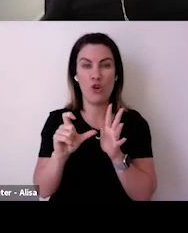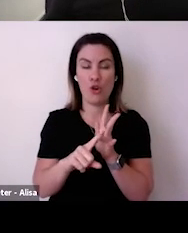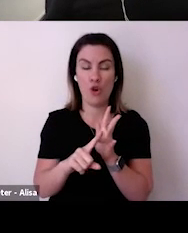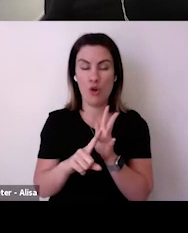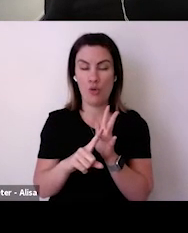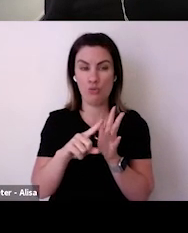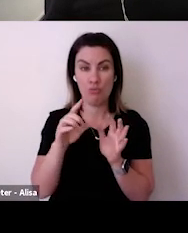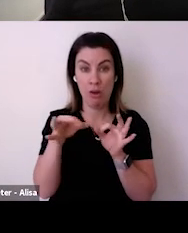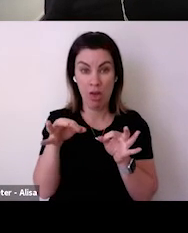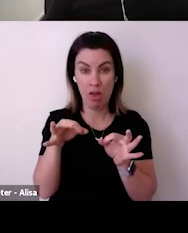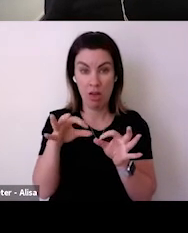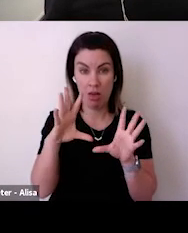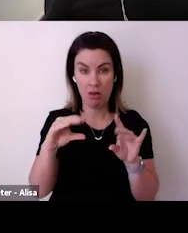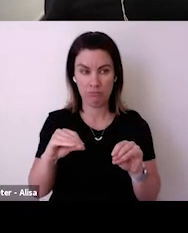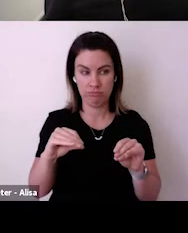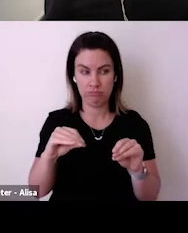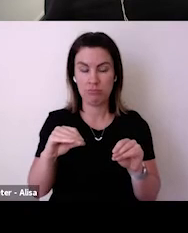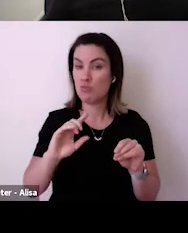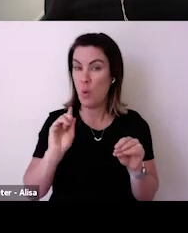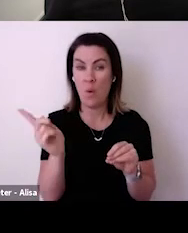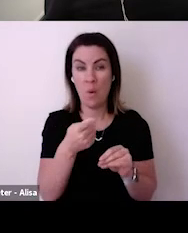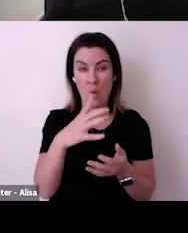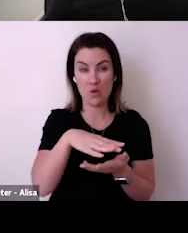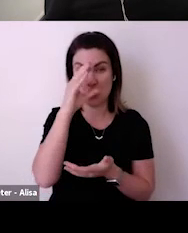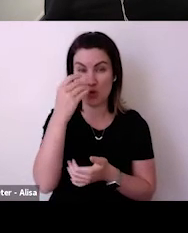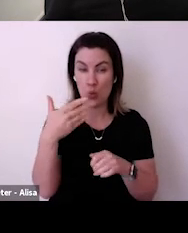So instead the students all worked from home and created a web series